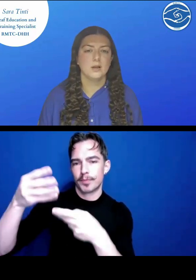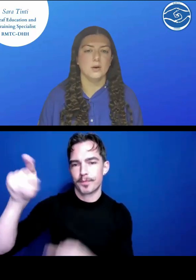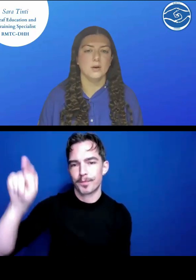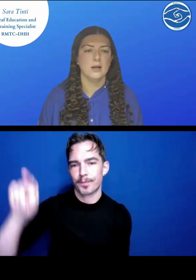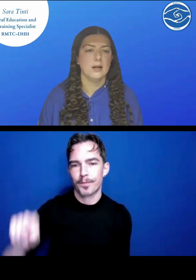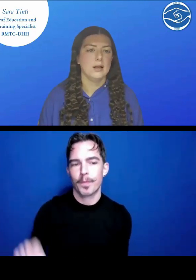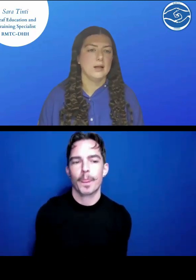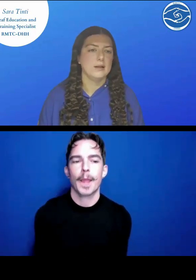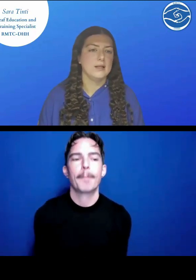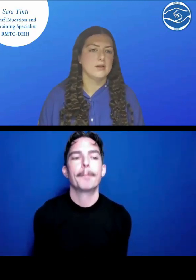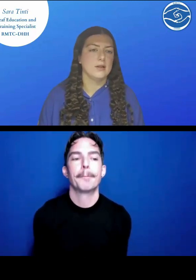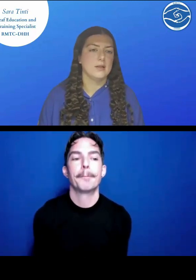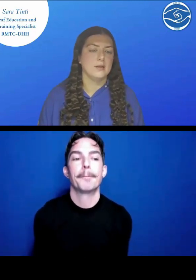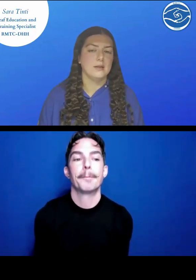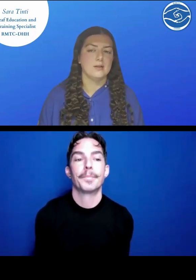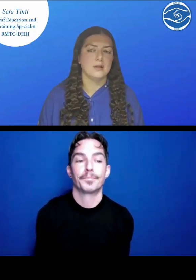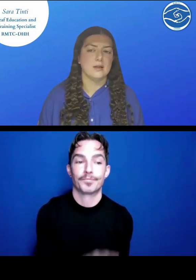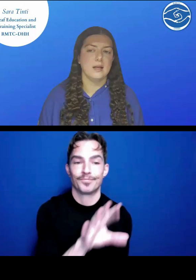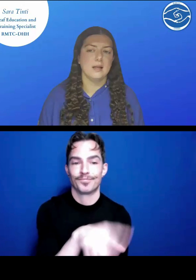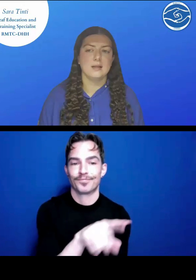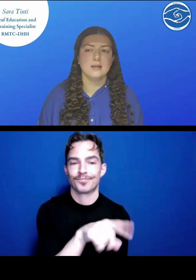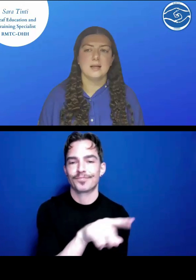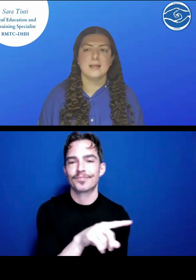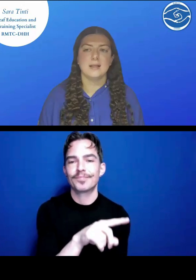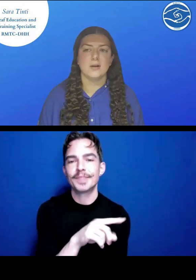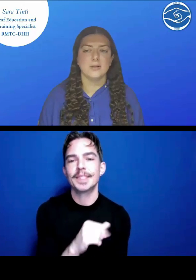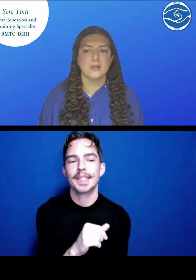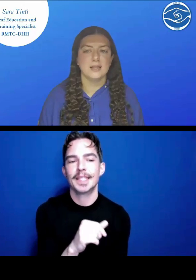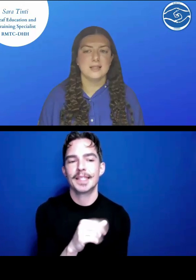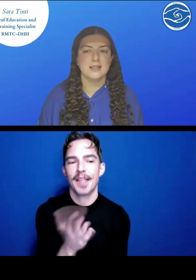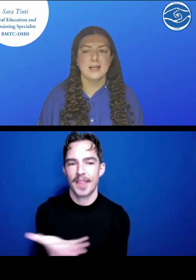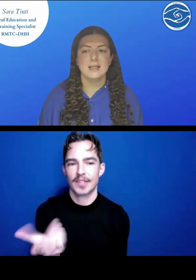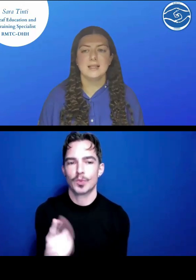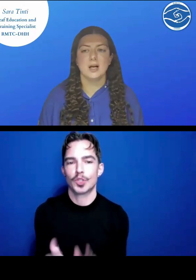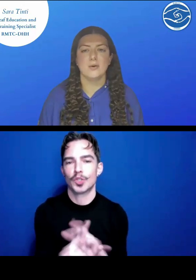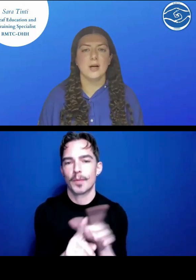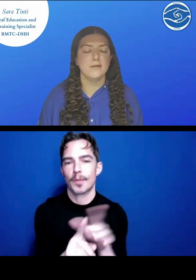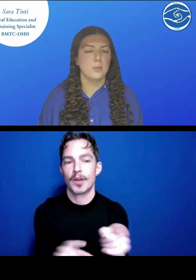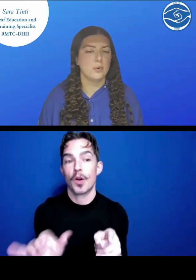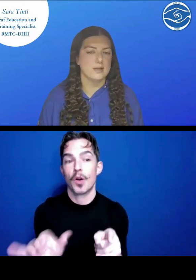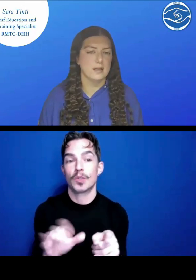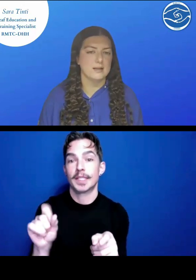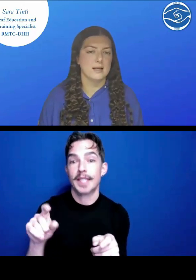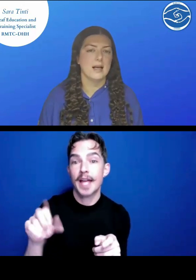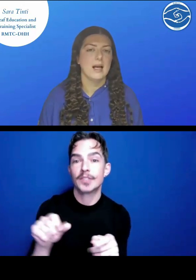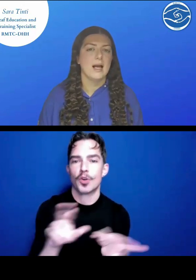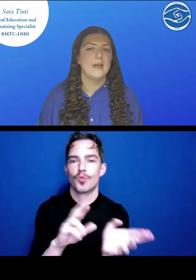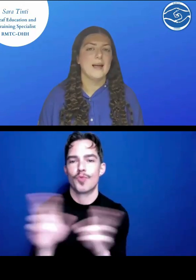So these are the these are the things I can also see the status they are ready for processing and